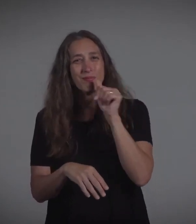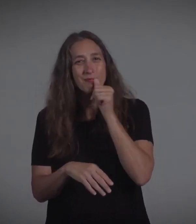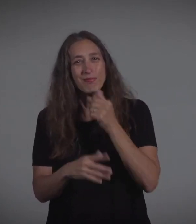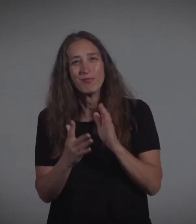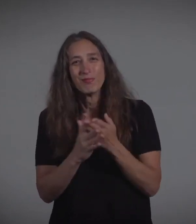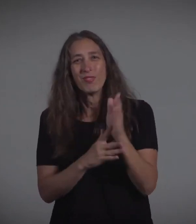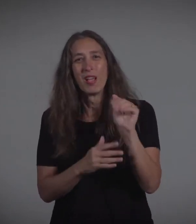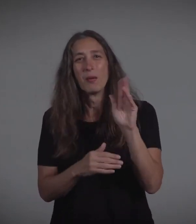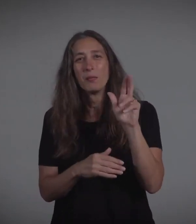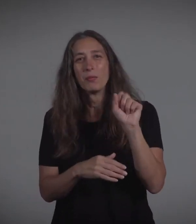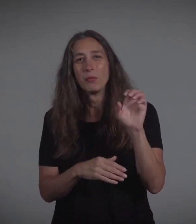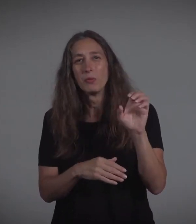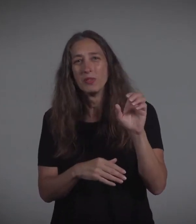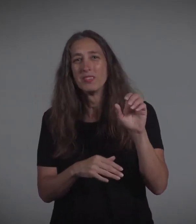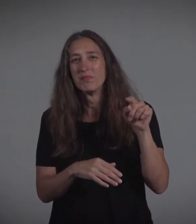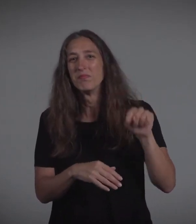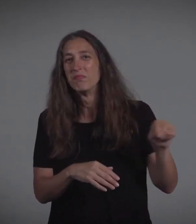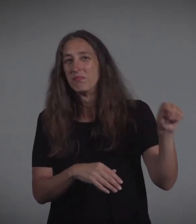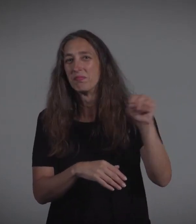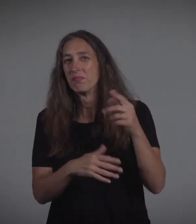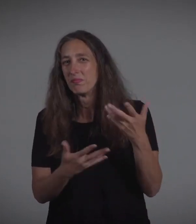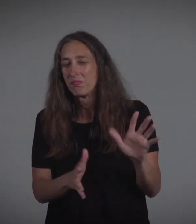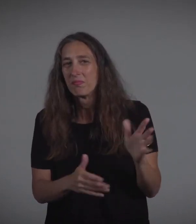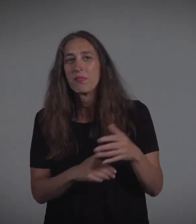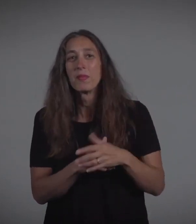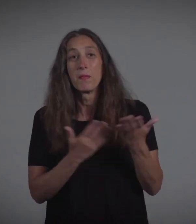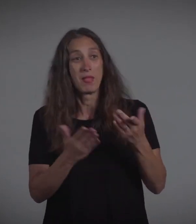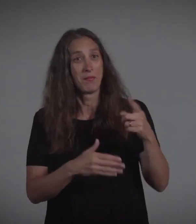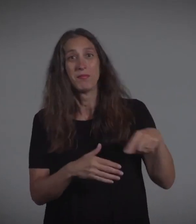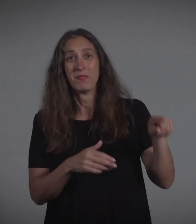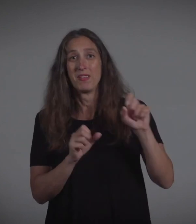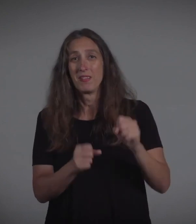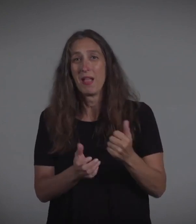Maybe they can help you through this experience and help you cope with the situation.